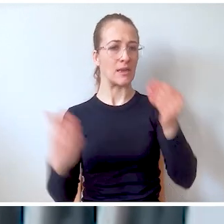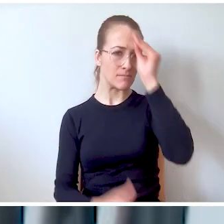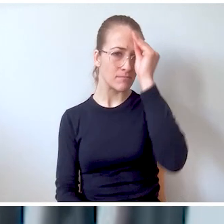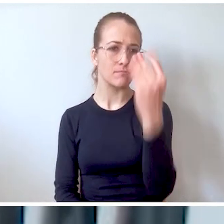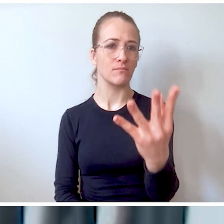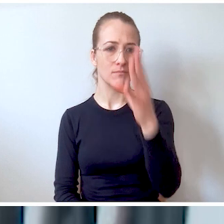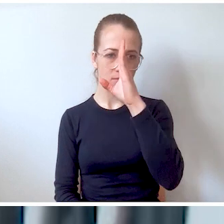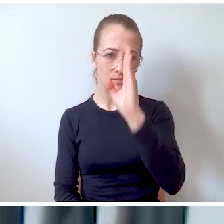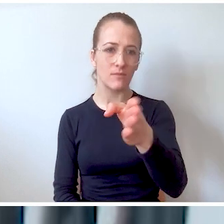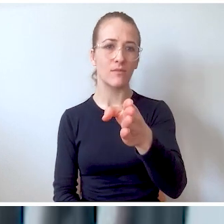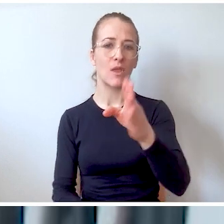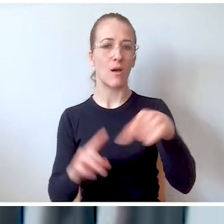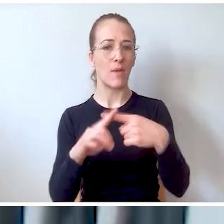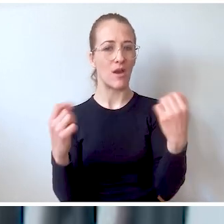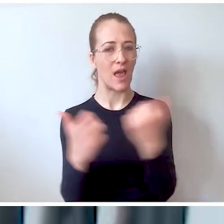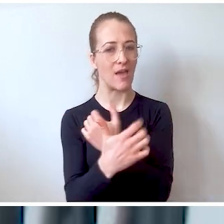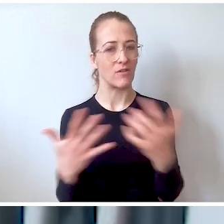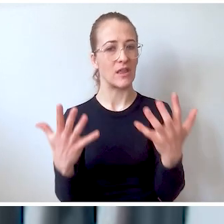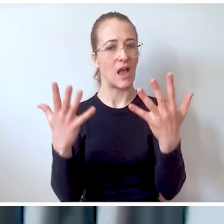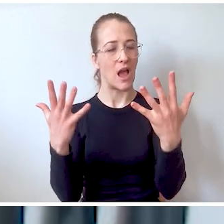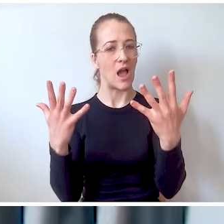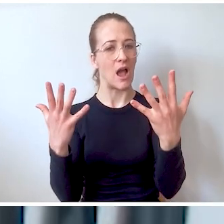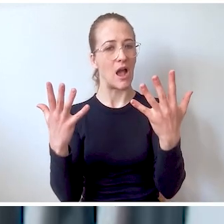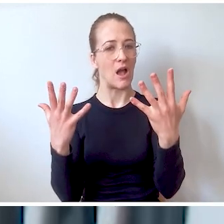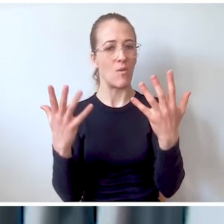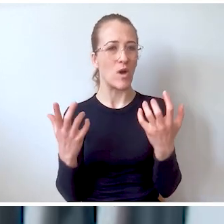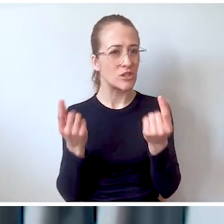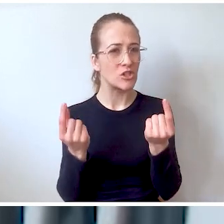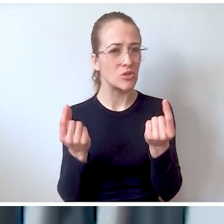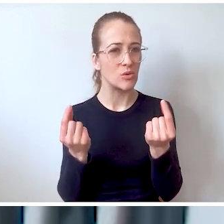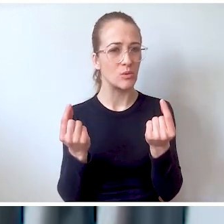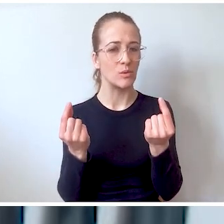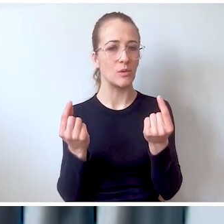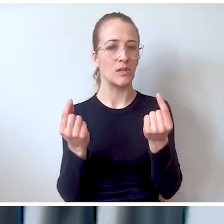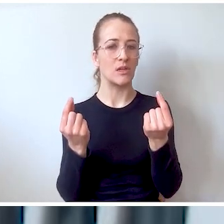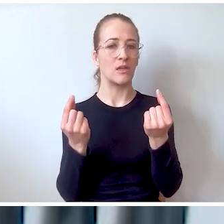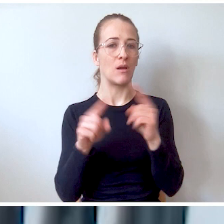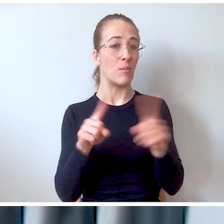about all the things that I would love to be able to do, but can't.